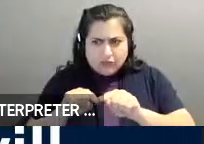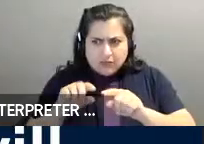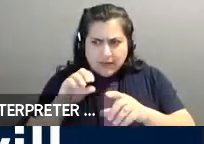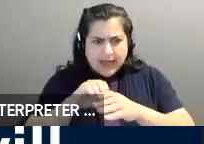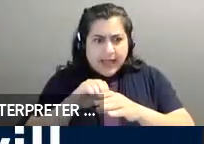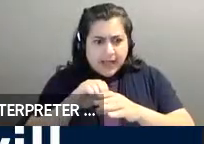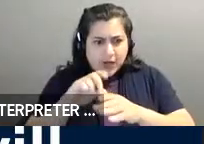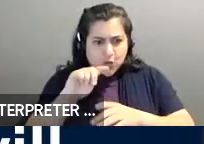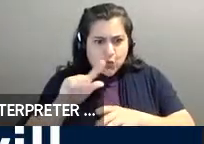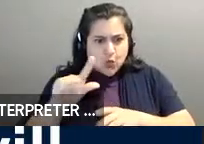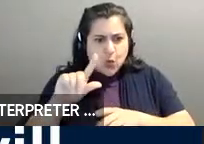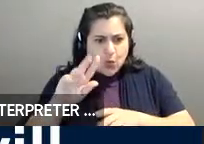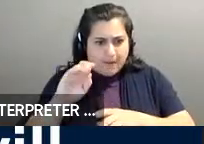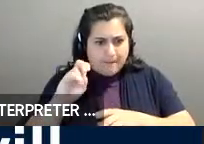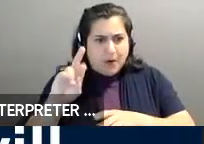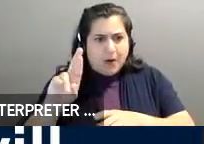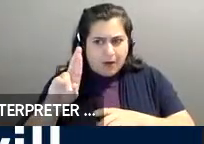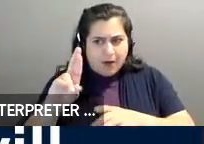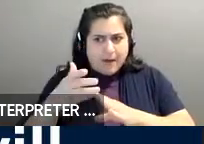American sign language is also provided.